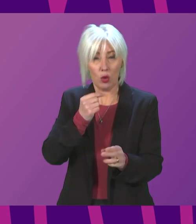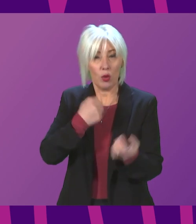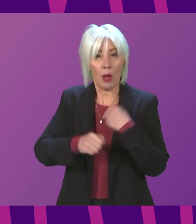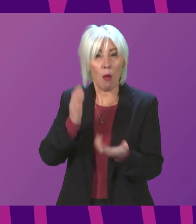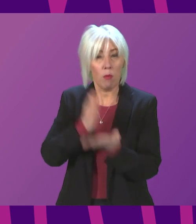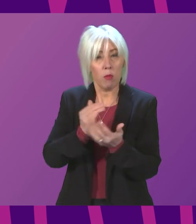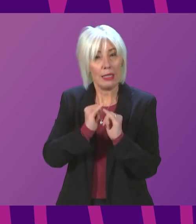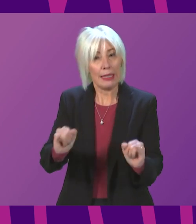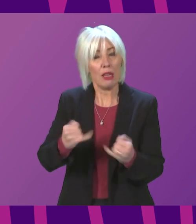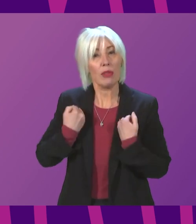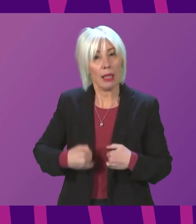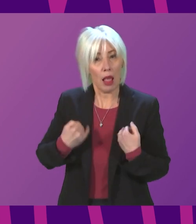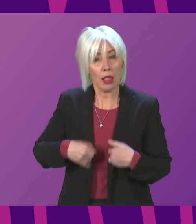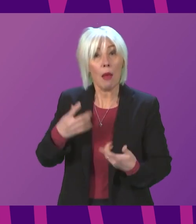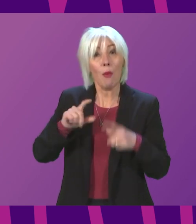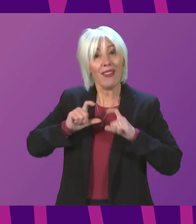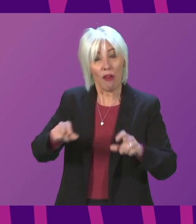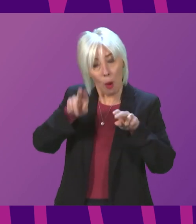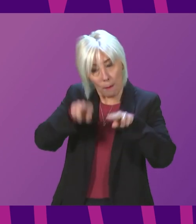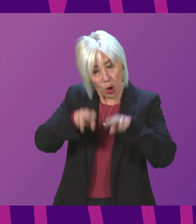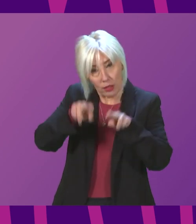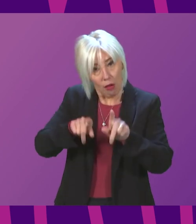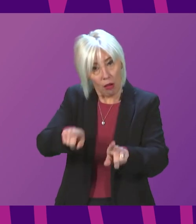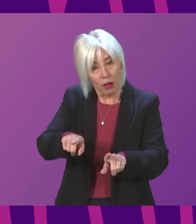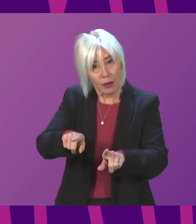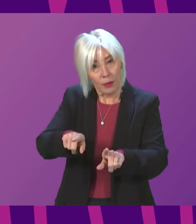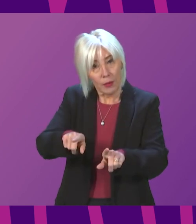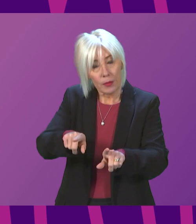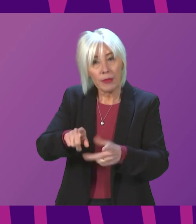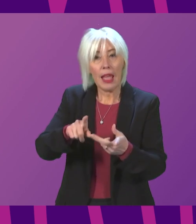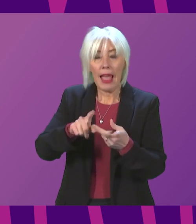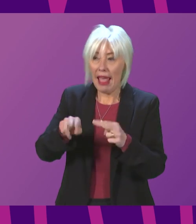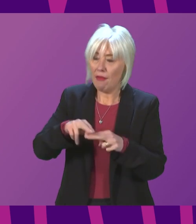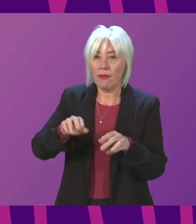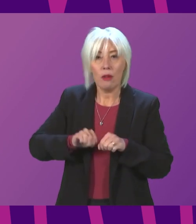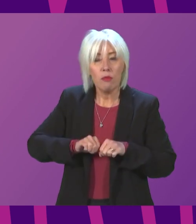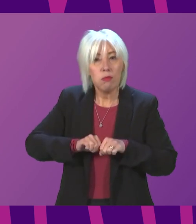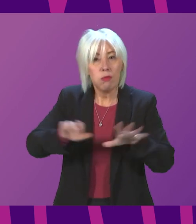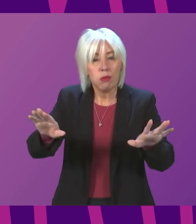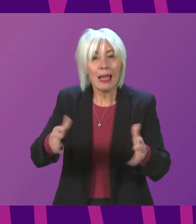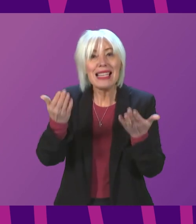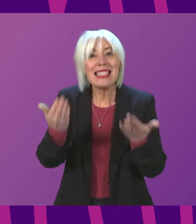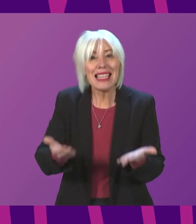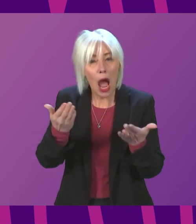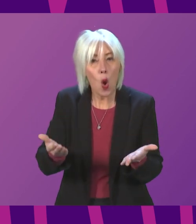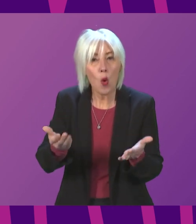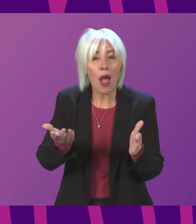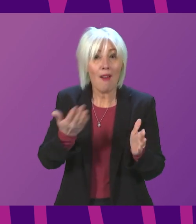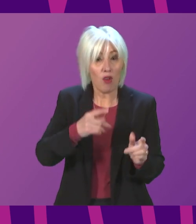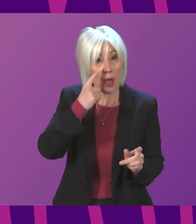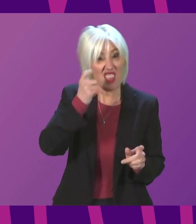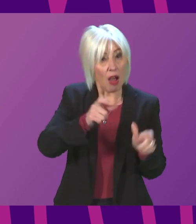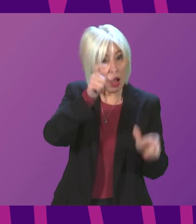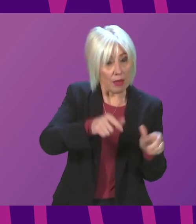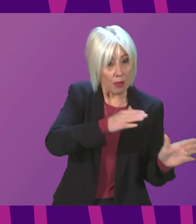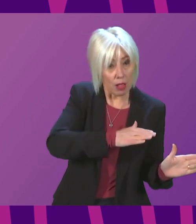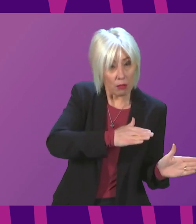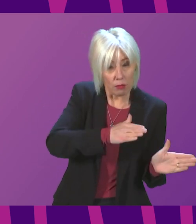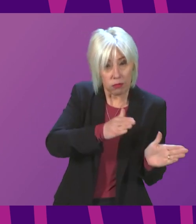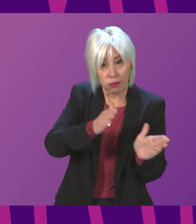to continue to monitor that if, as is happening now, the spread moves from younger populations